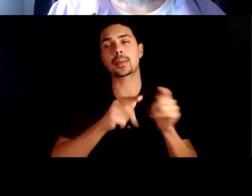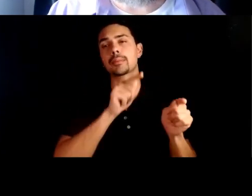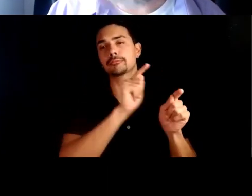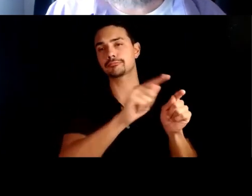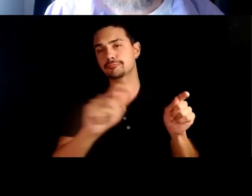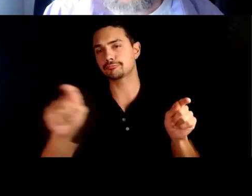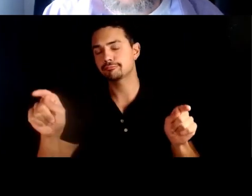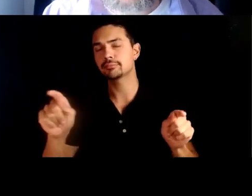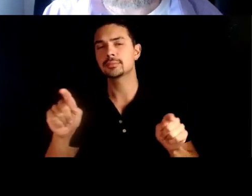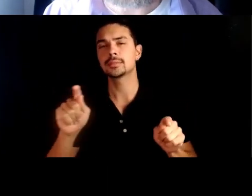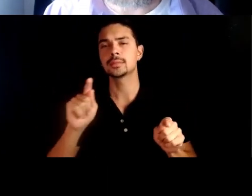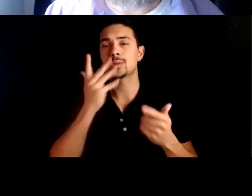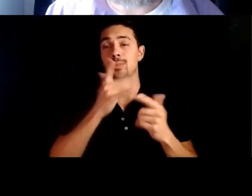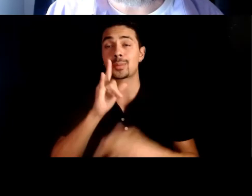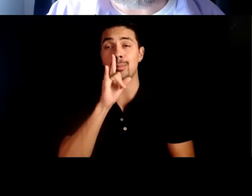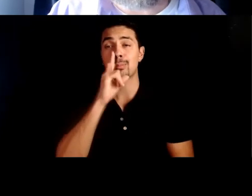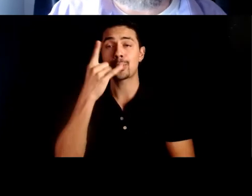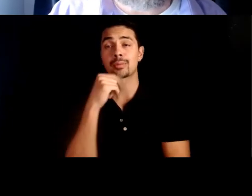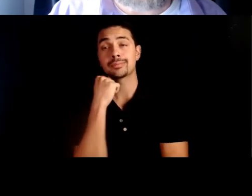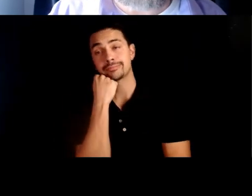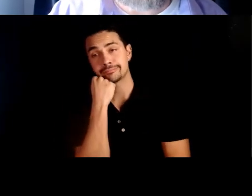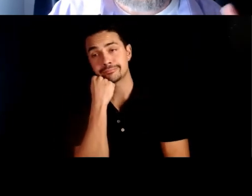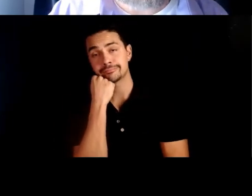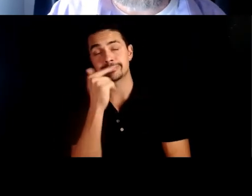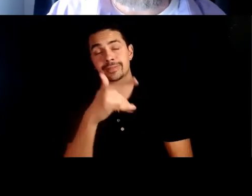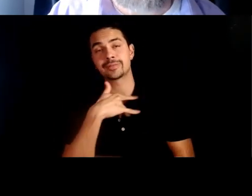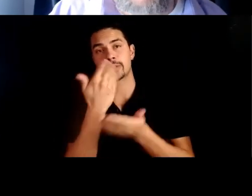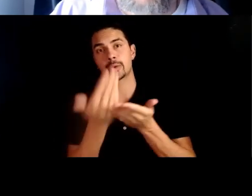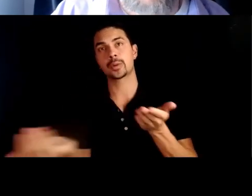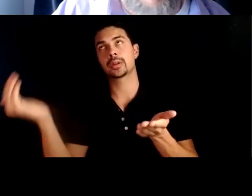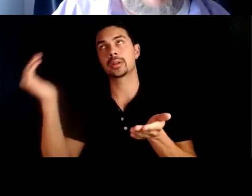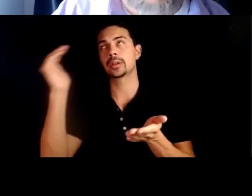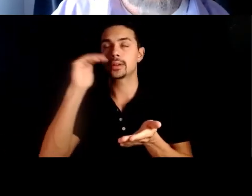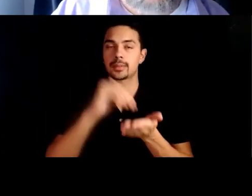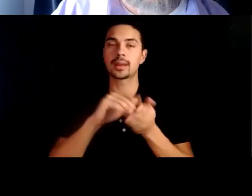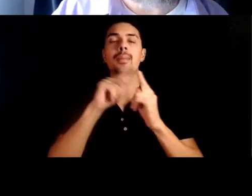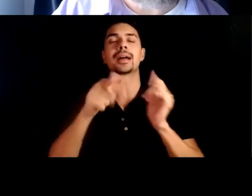probably bored with this. This is a repeat, but it just helps frame where we're at today.